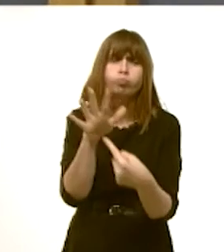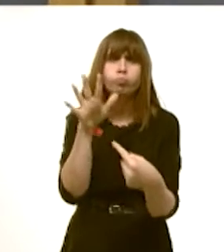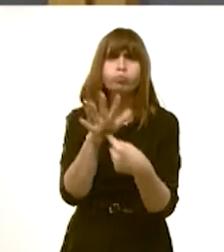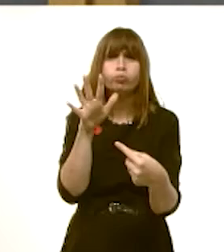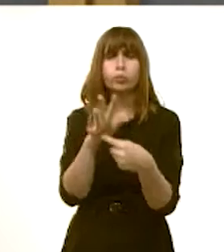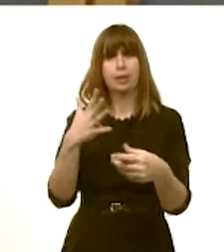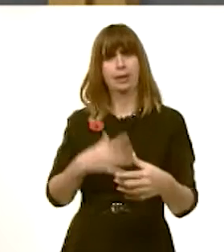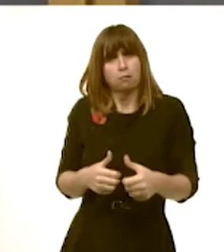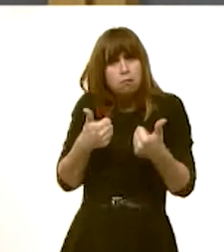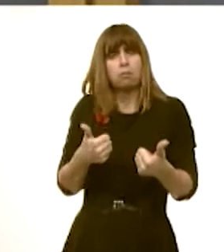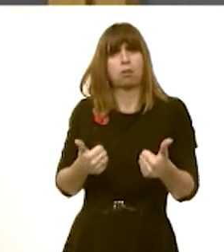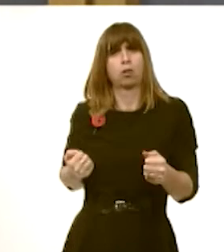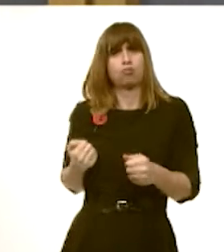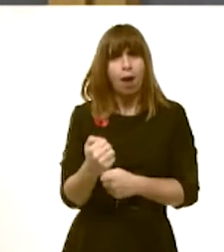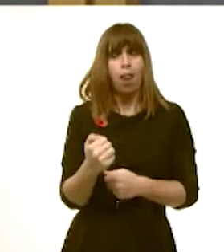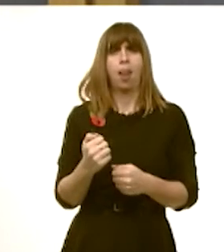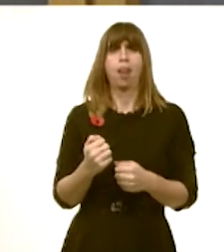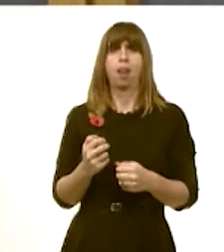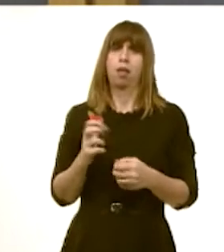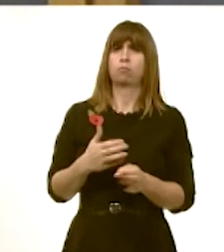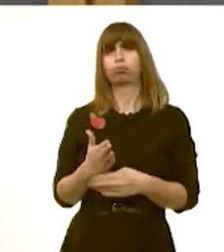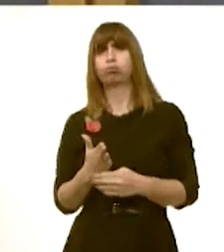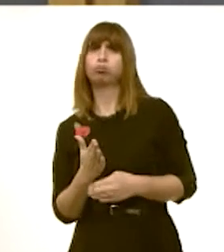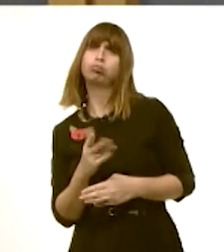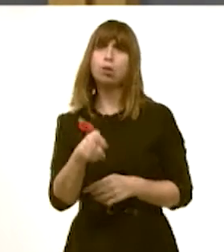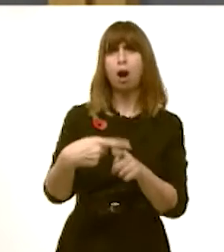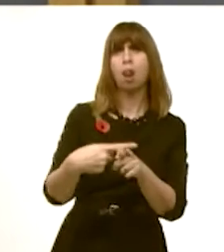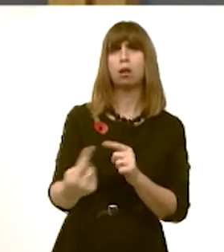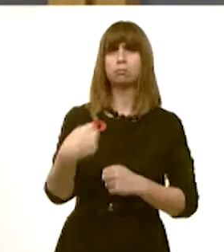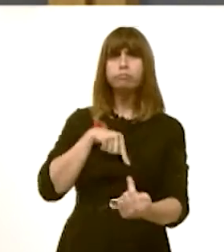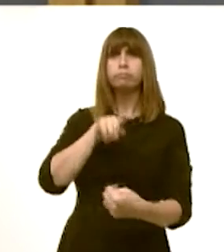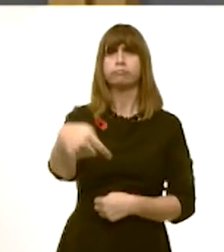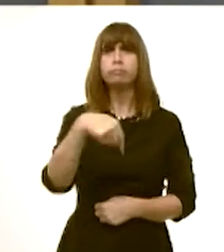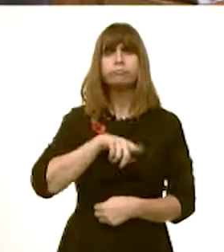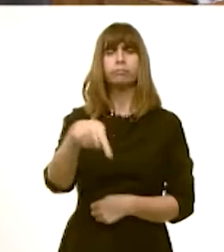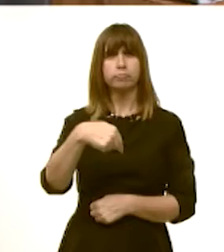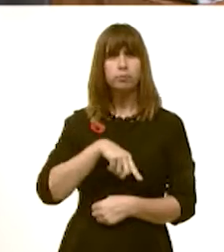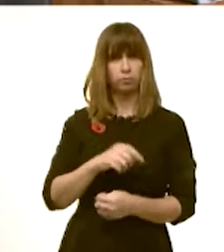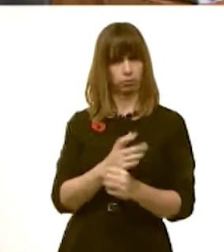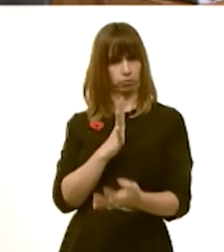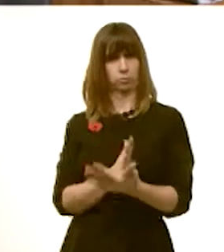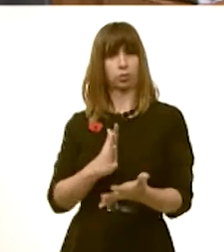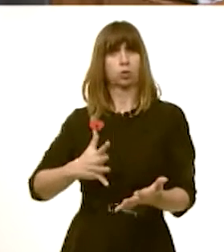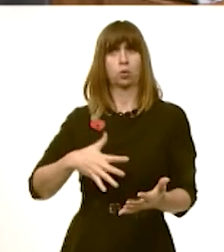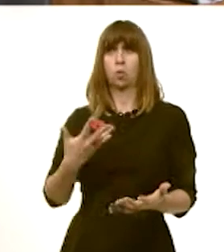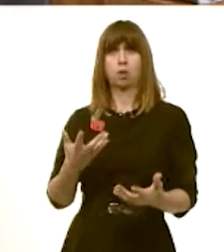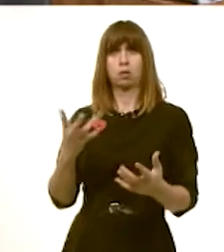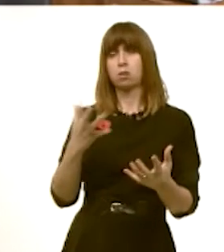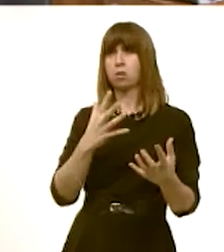in north Wales, and that those services, therefore, shouldnít be taken out of the Wales and borders franchise?